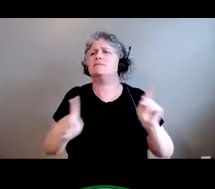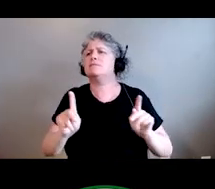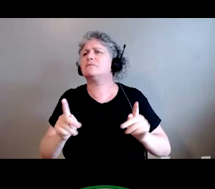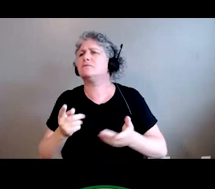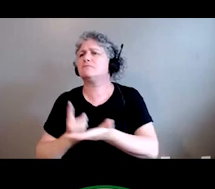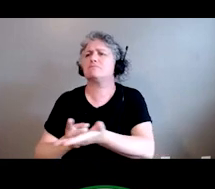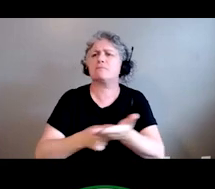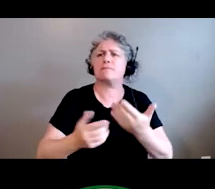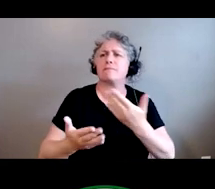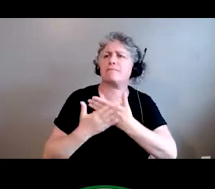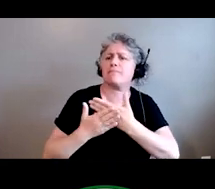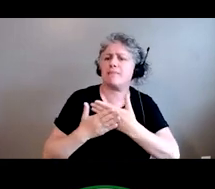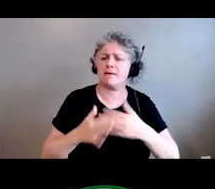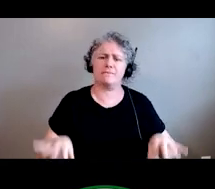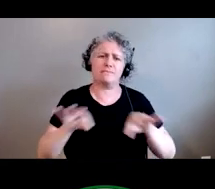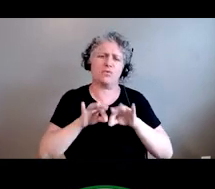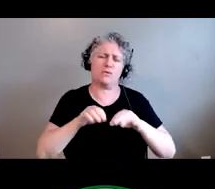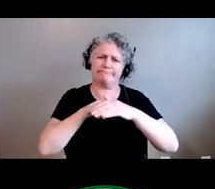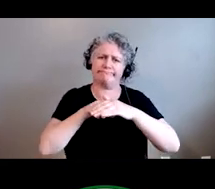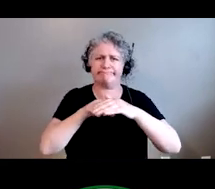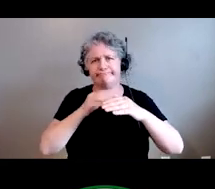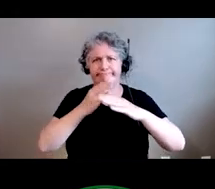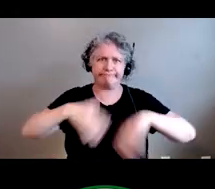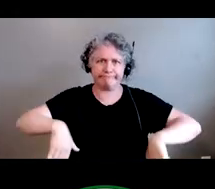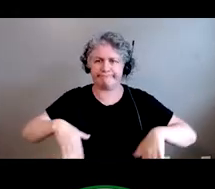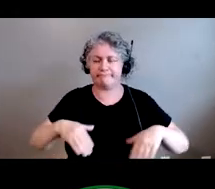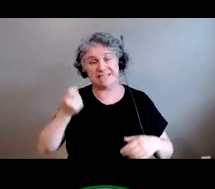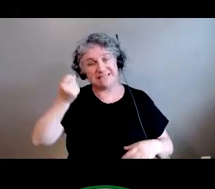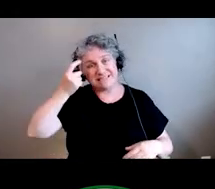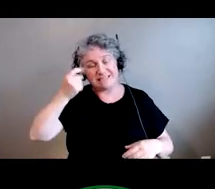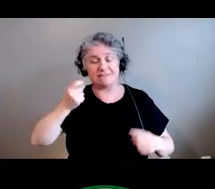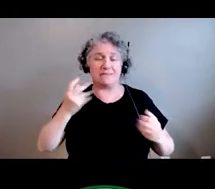know that having something on paper is only the beginning of the process to seeing change.